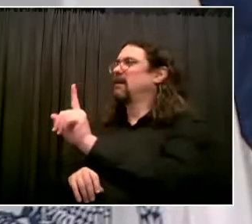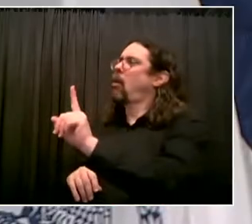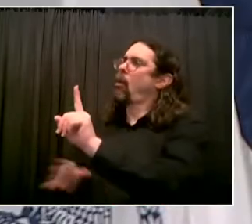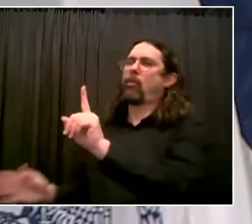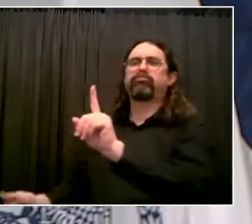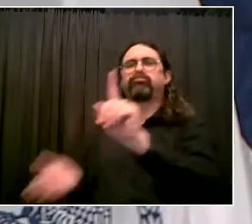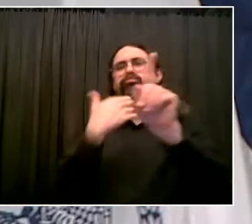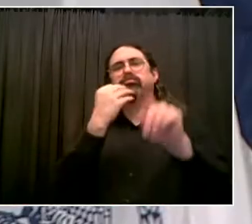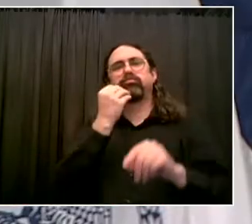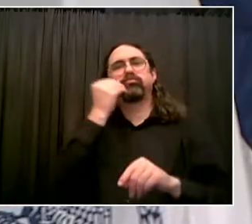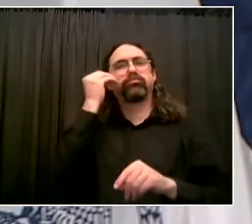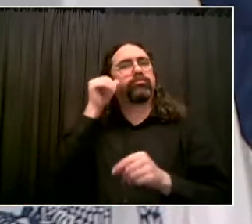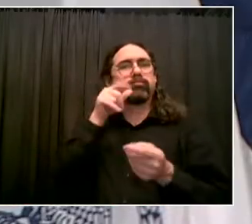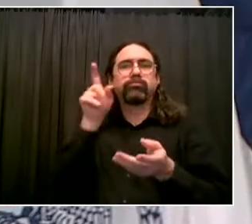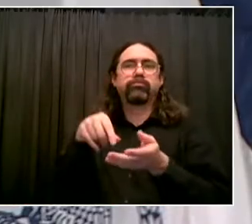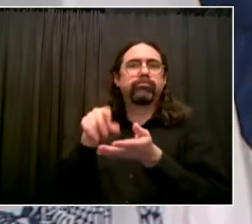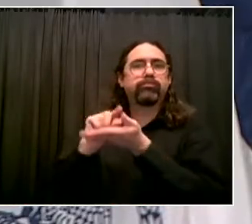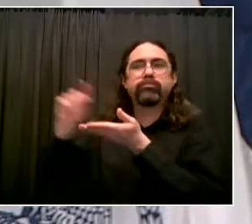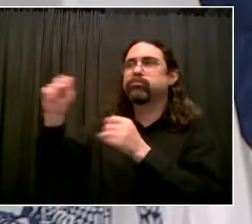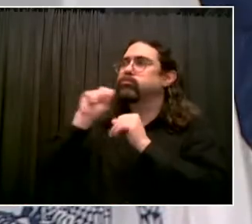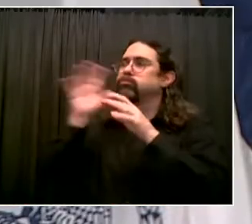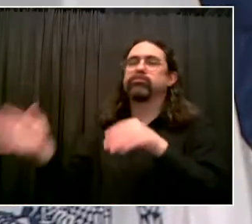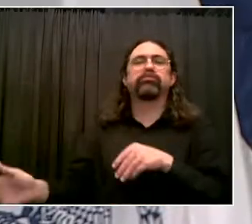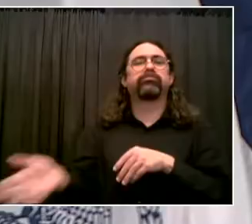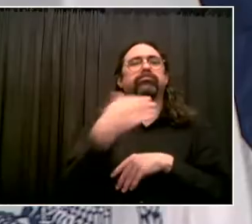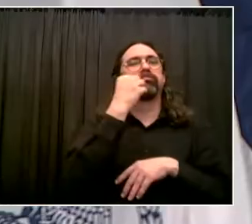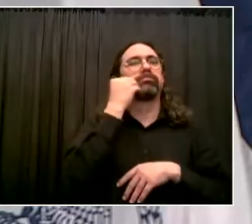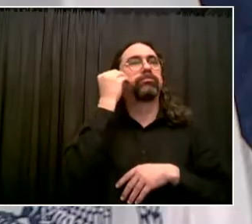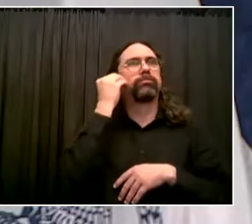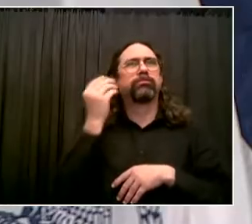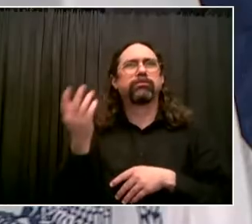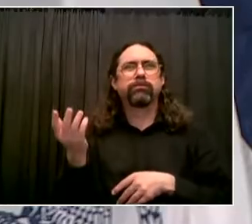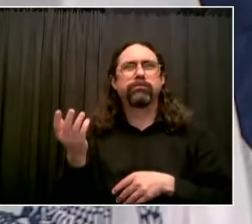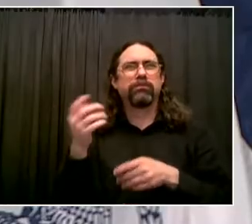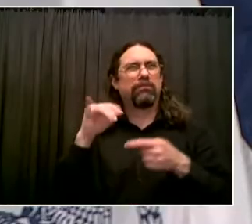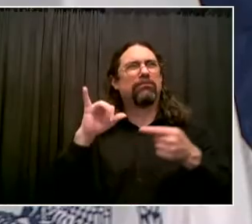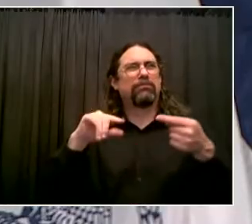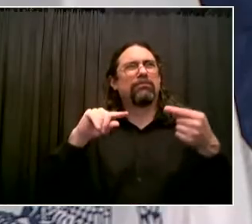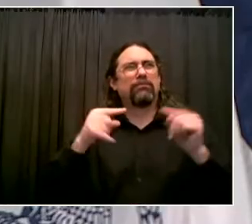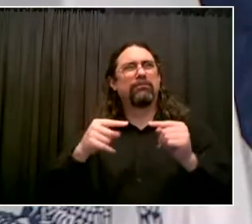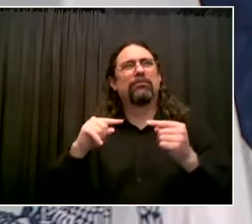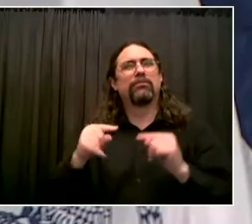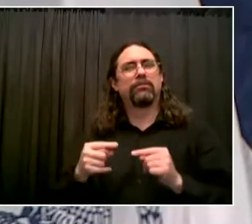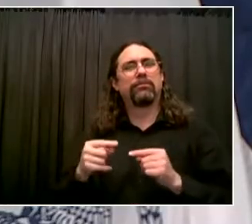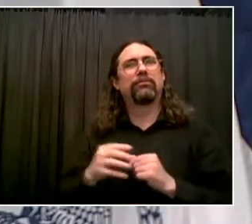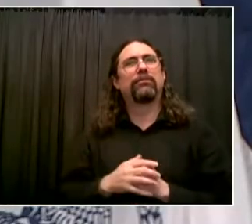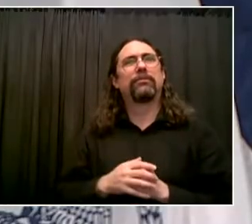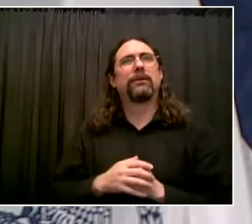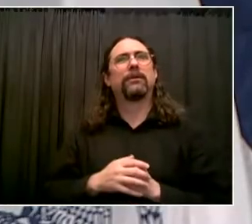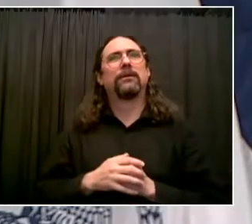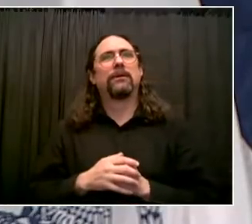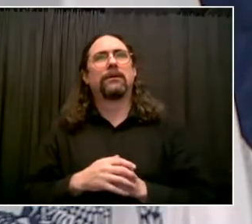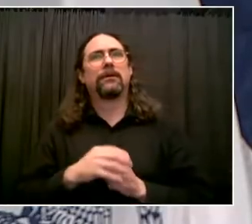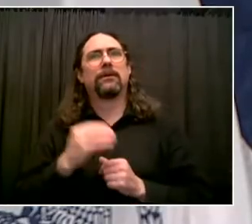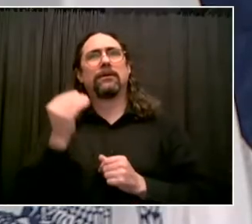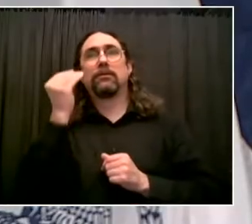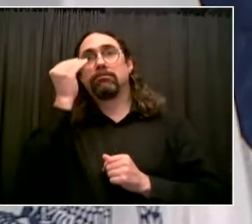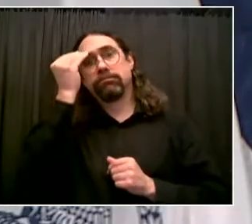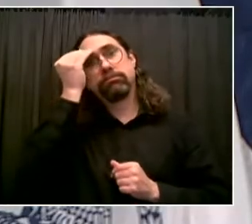JUMP IN GUN ARRESTS WITH PEOPLE WITH NO PRIOR ARREST A CRIMINAL HISTORY. I'M WONEDRIG N WHT AYOU THINK IS BEHIND THAT AND WHY SO MUCH PUBLC IMEAGSSIN G IS FOCUSING ON REPEAT OFFENDERS BUT NOT THAT DATA?